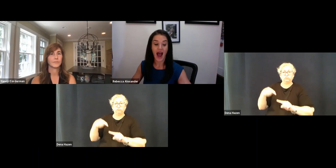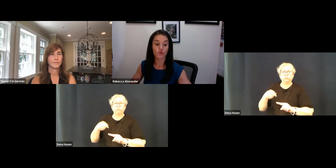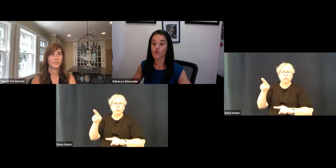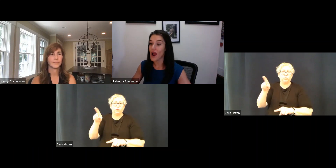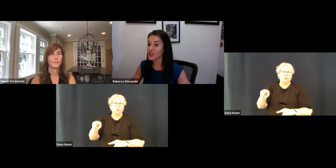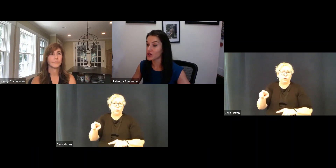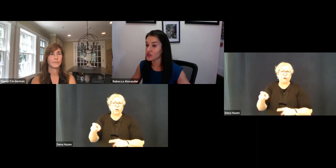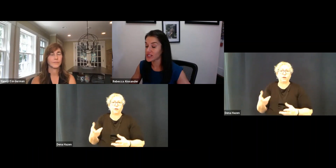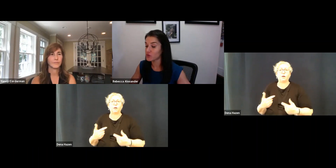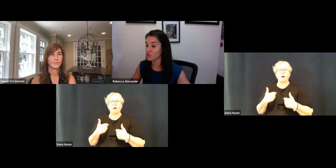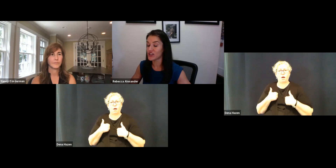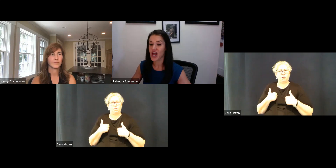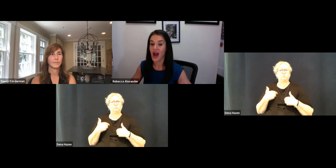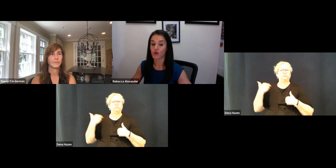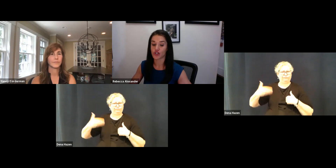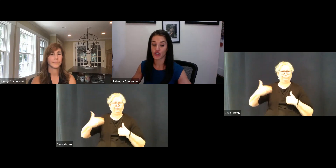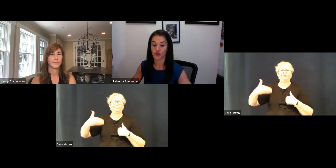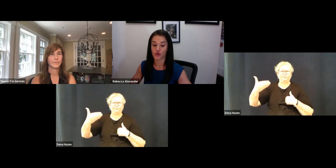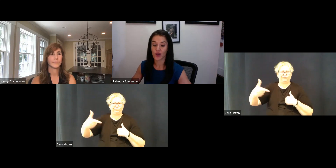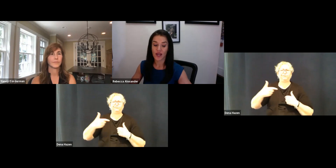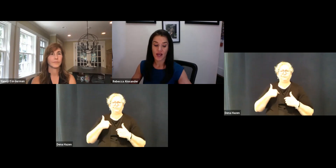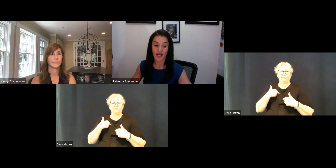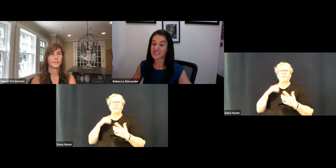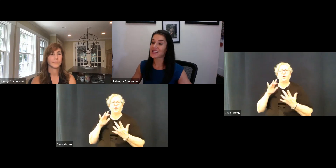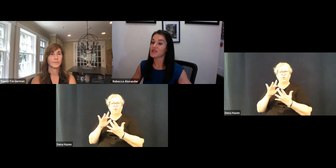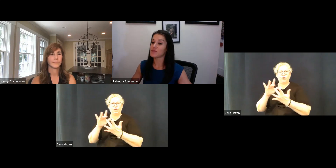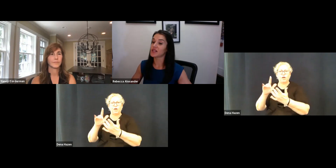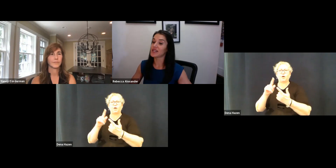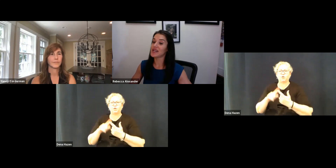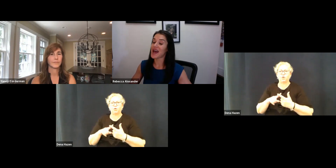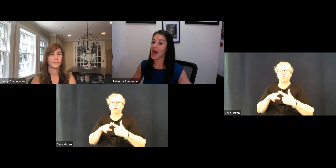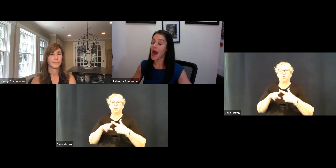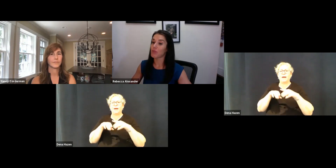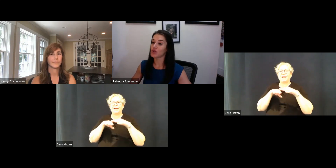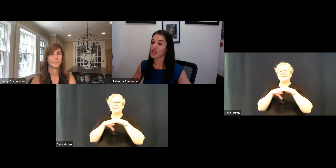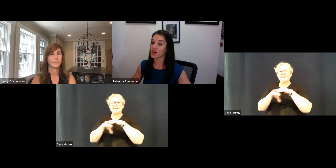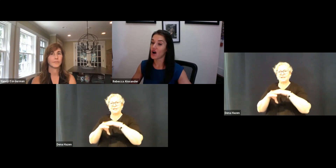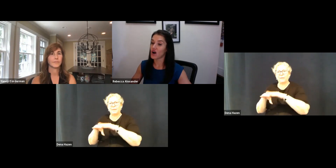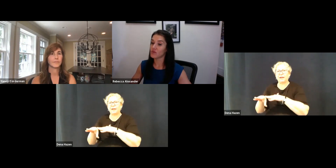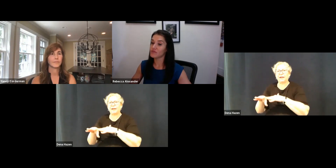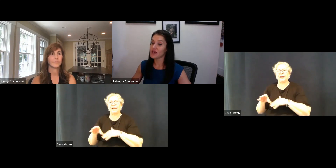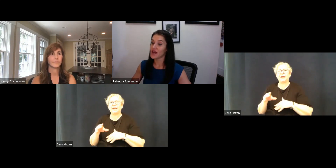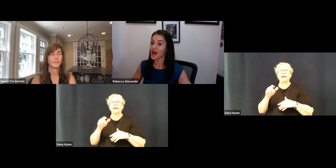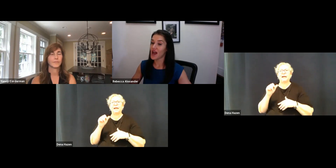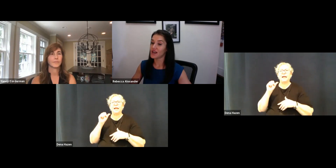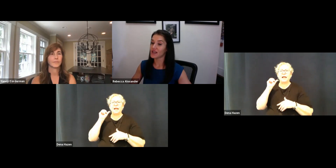I regularly reach out to accessibility at Apple.com,